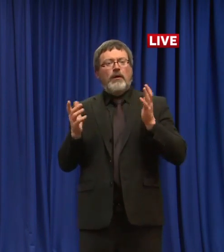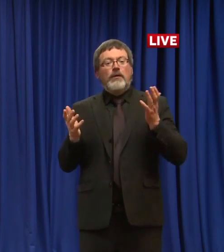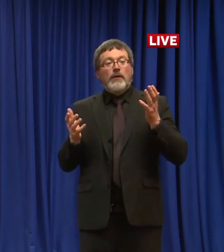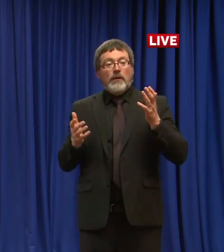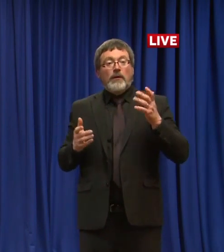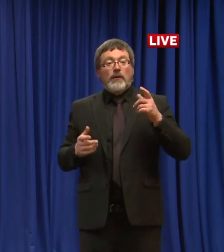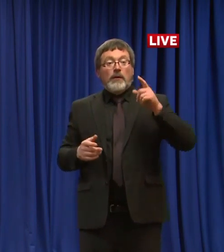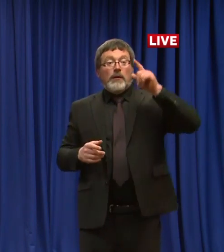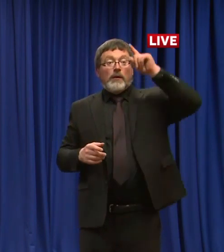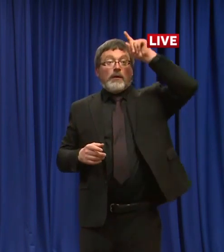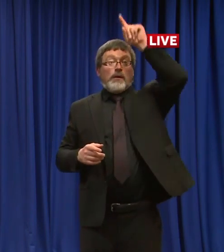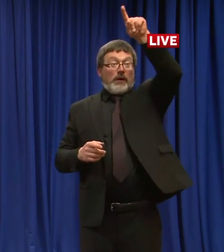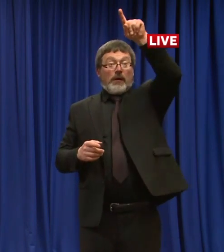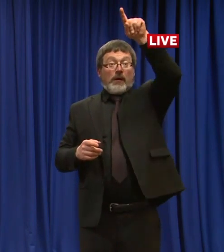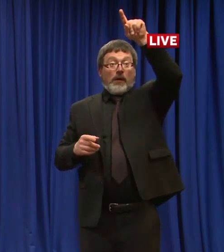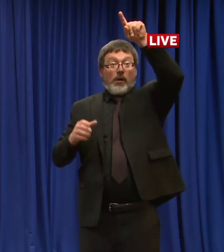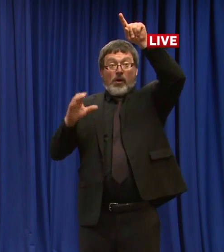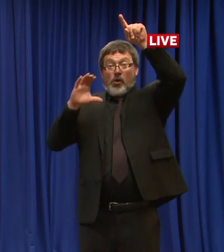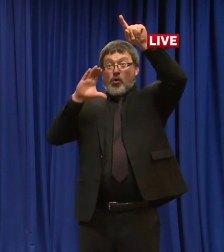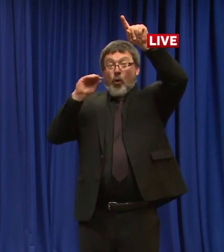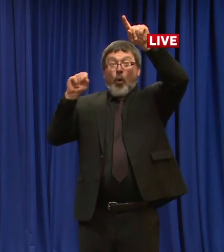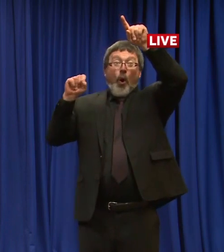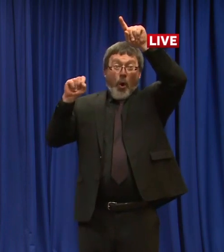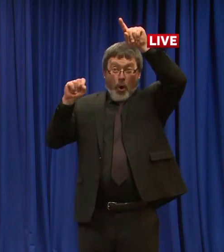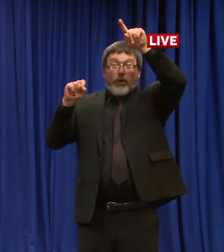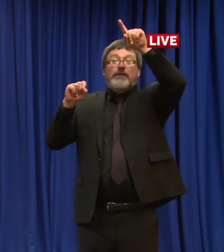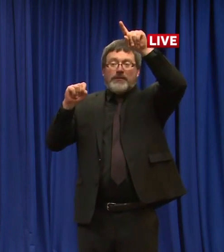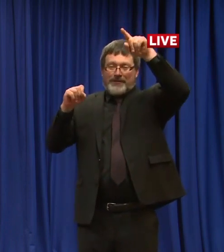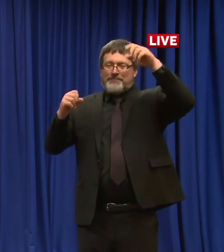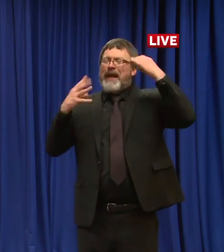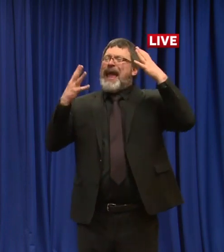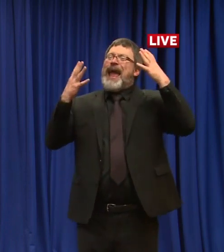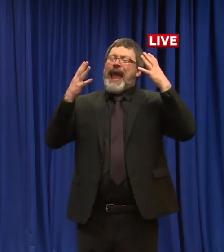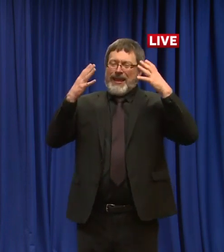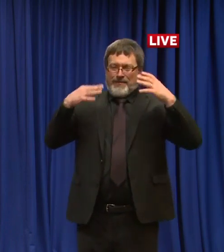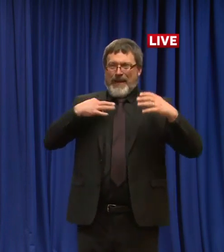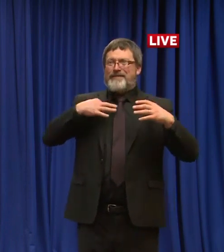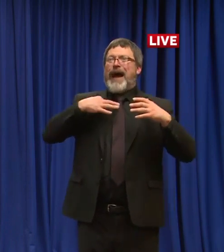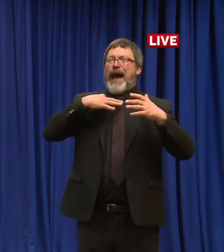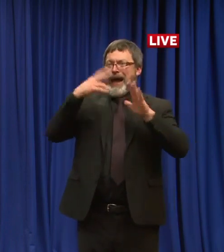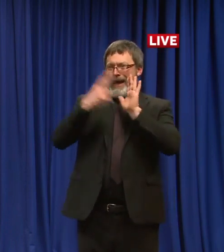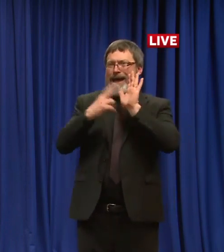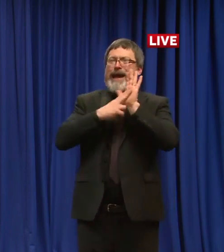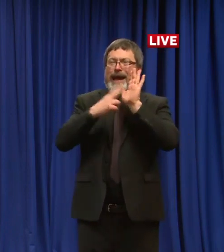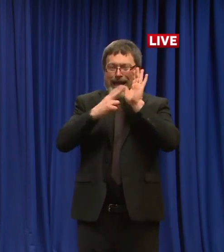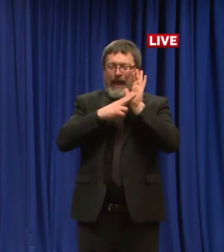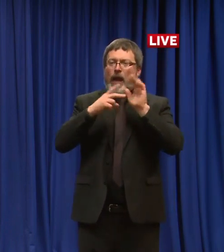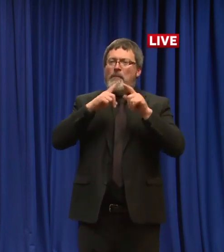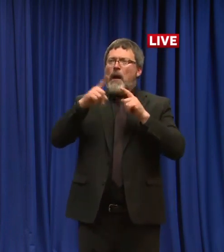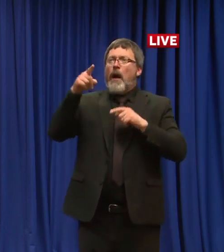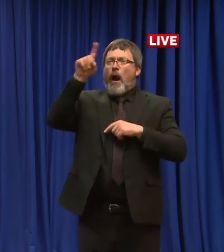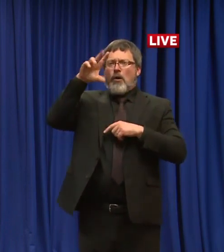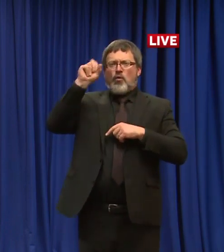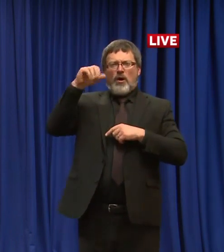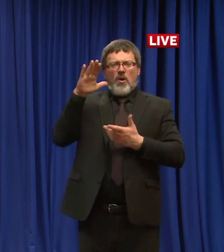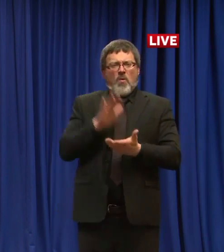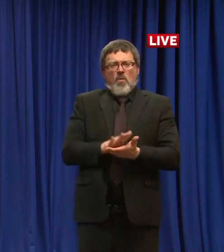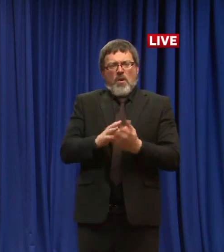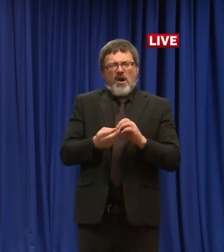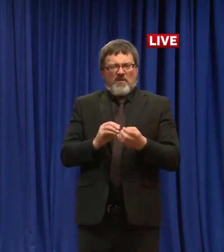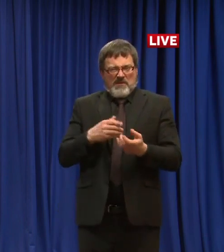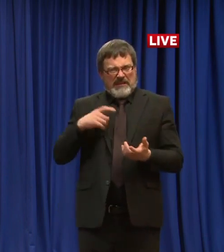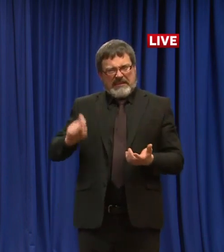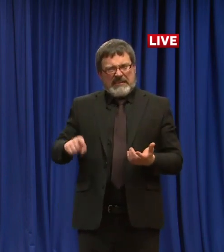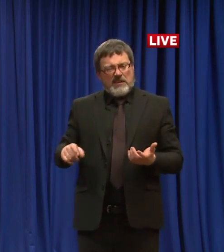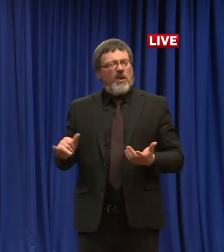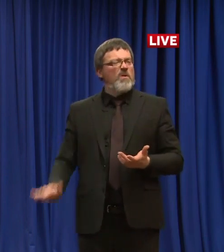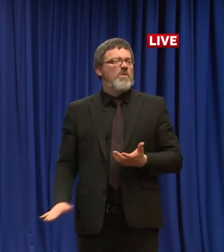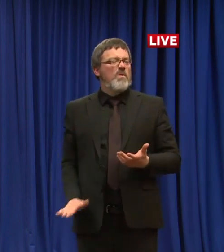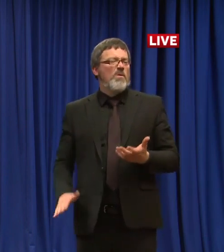IN COHAS, LET’S SAY WHERE THERE’S YOU KNOW, I THINK MAYBE WE STILL WANT OUR OR VERY FEW CASES UP AND COHAS, YOU KNOW, THERE’S PROBABLY NOT AS HIGH OF A NEEDS OF WHETHER THOSE FOLKS